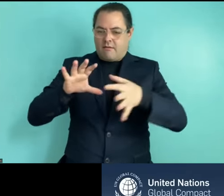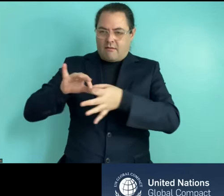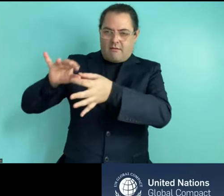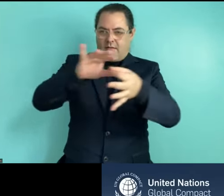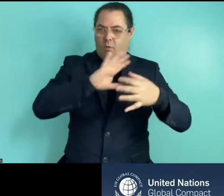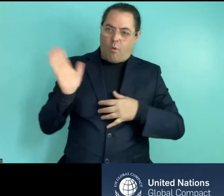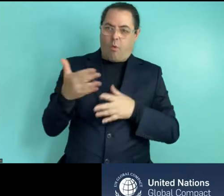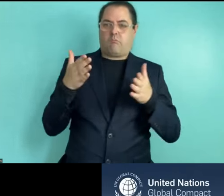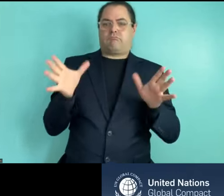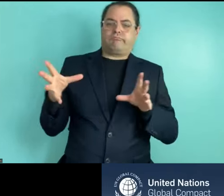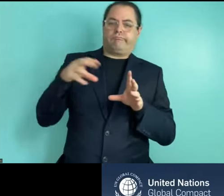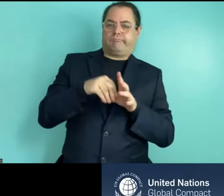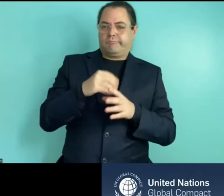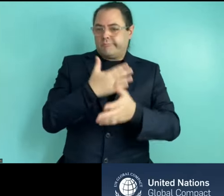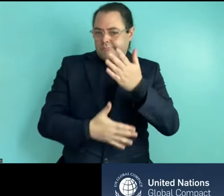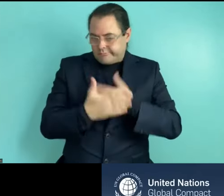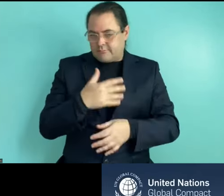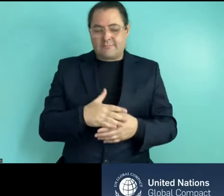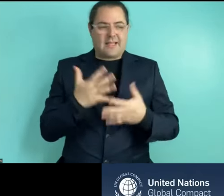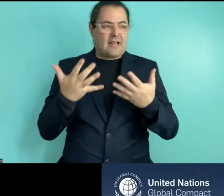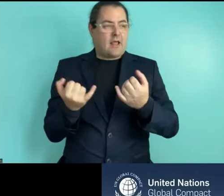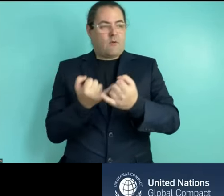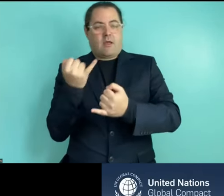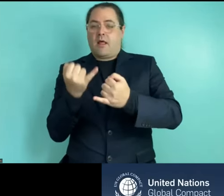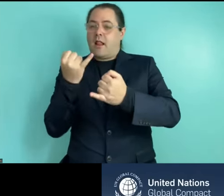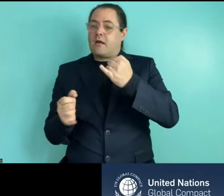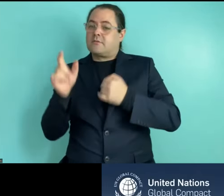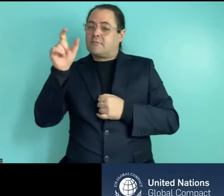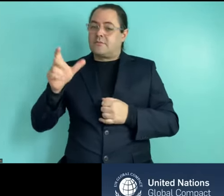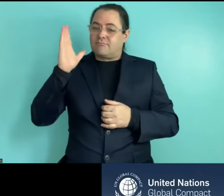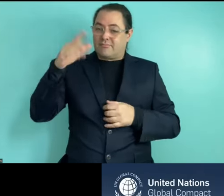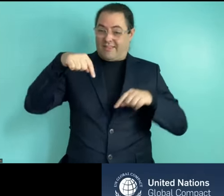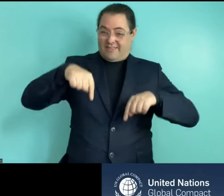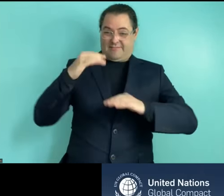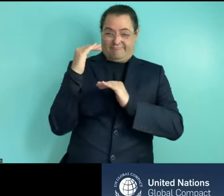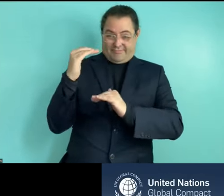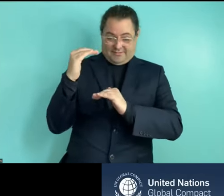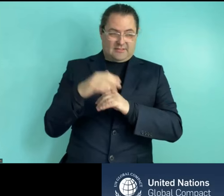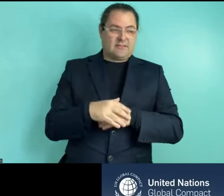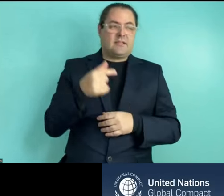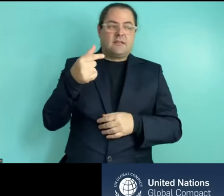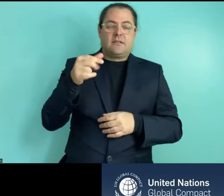console no luckily zoom in on the gap. Again models of priests, silver lab disability Wk